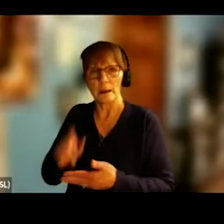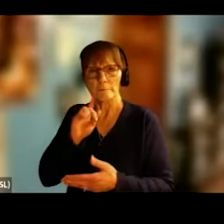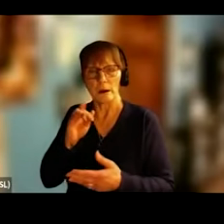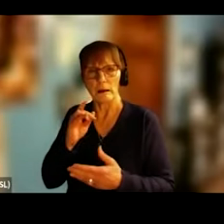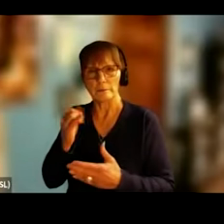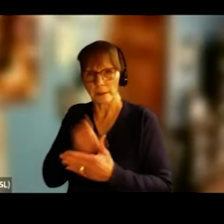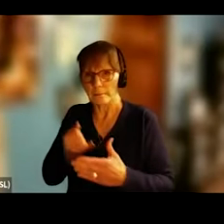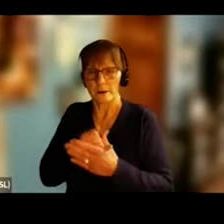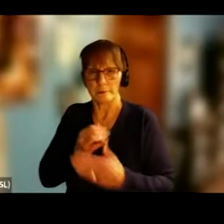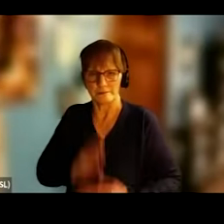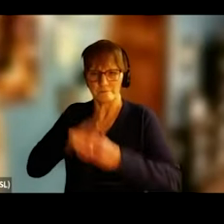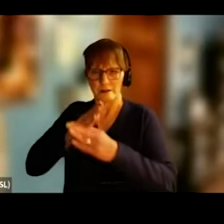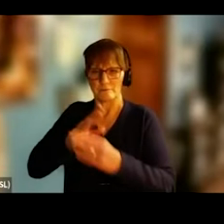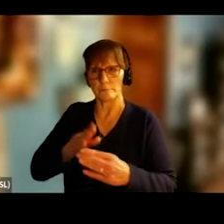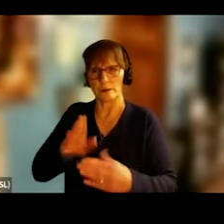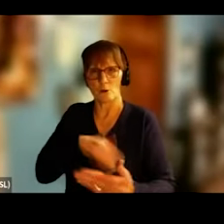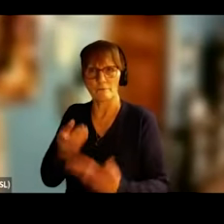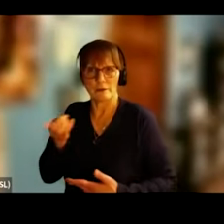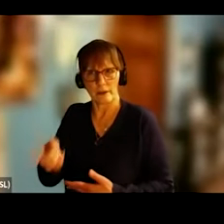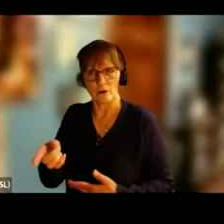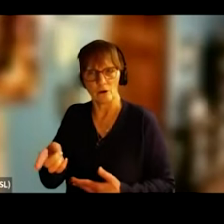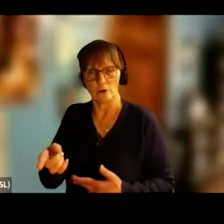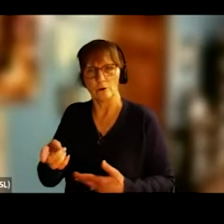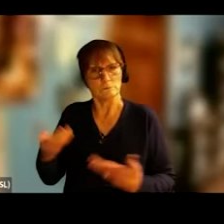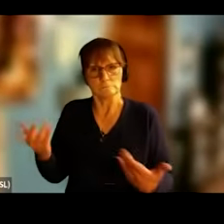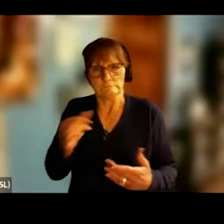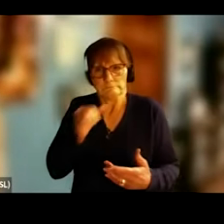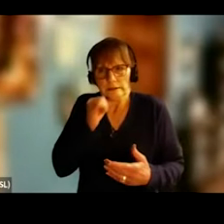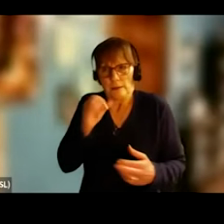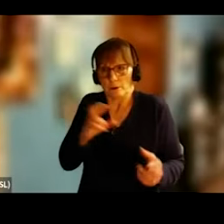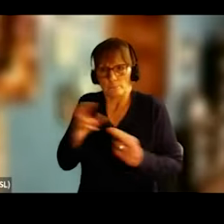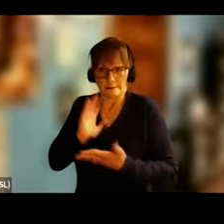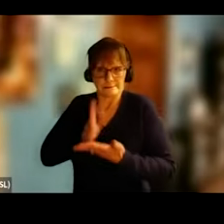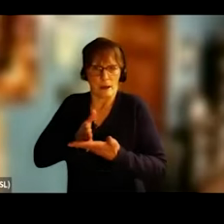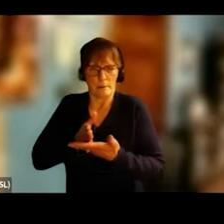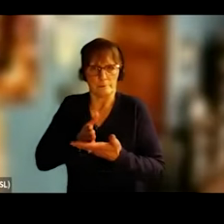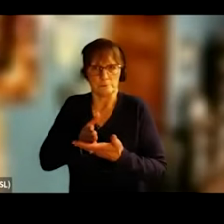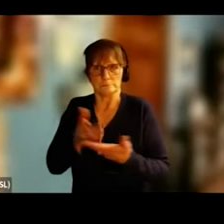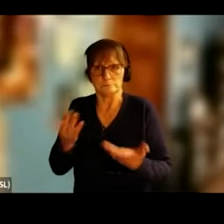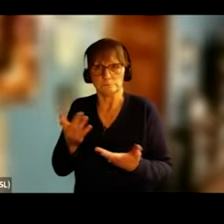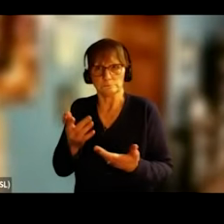is preventing me from getting there, but I don't quite, I'm not quite ready to stop." Naltrexone. That's the word.